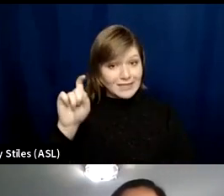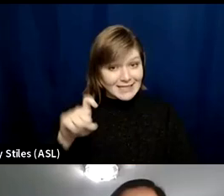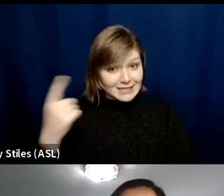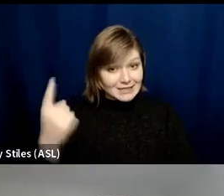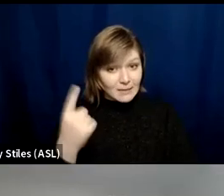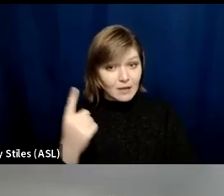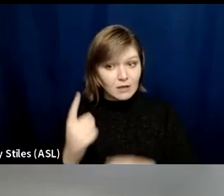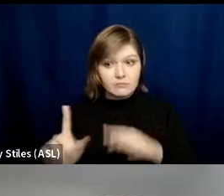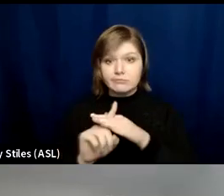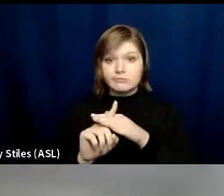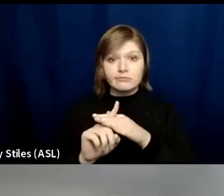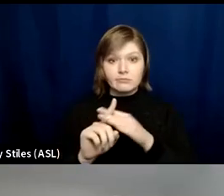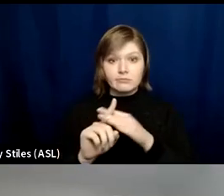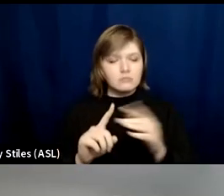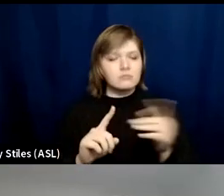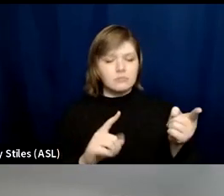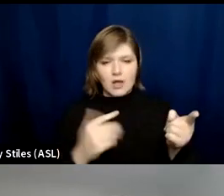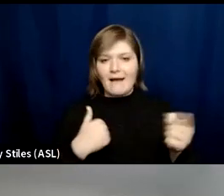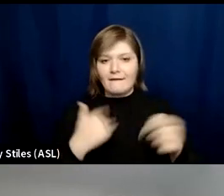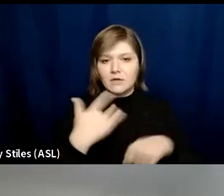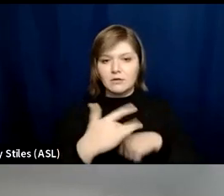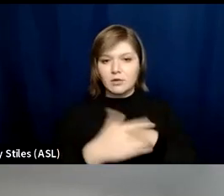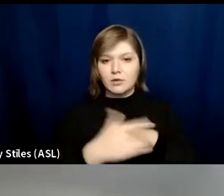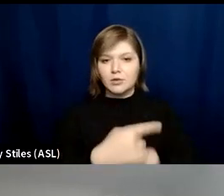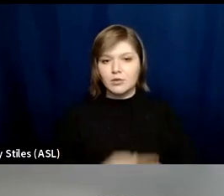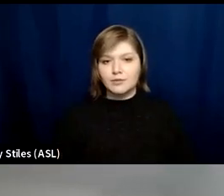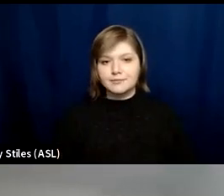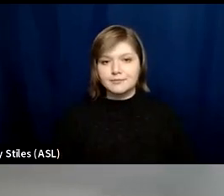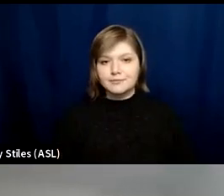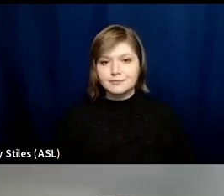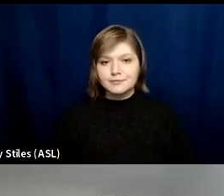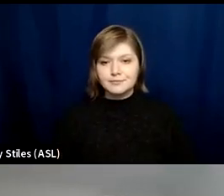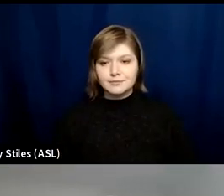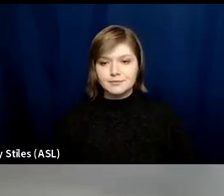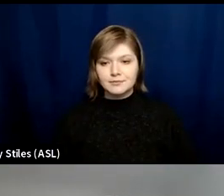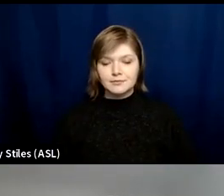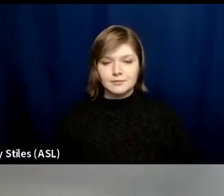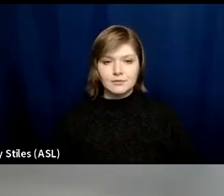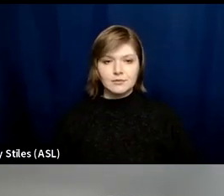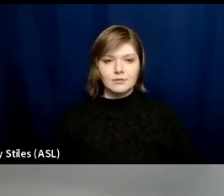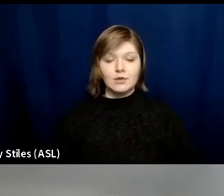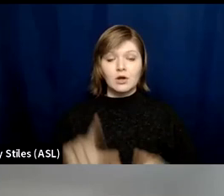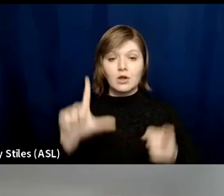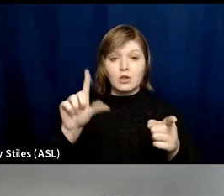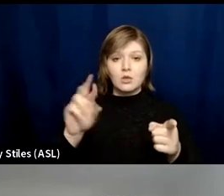standing with some of these developers so when they have design